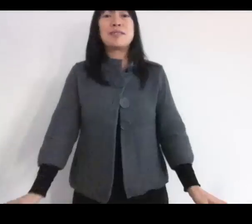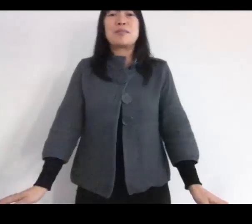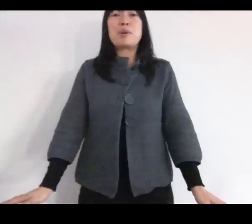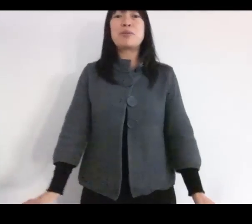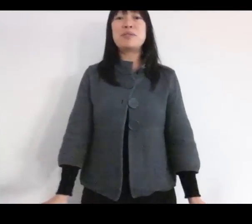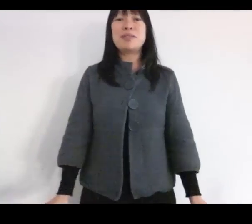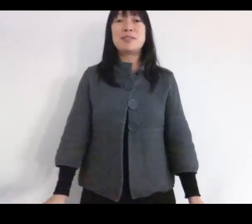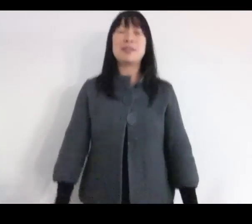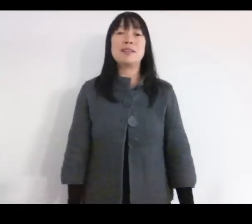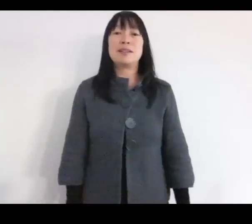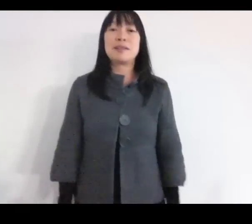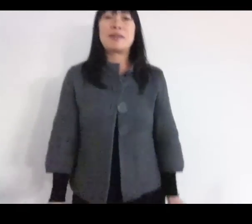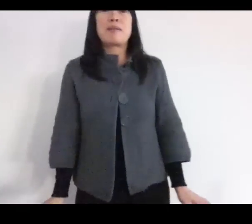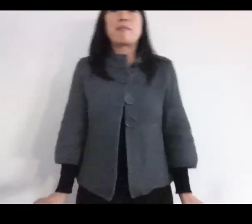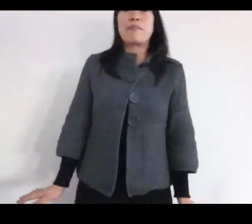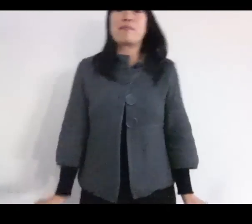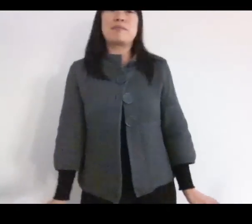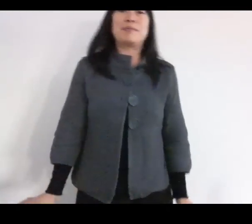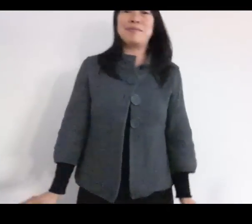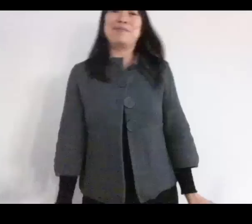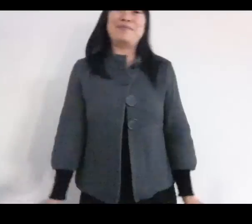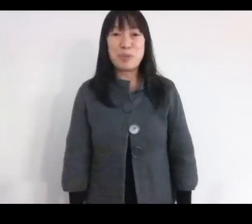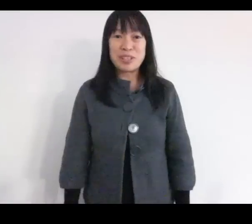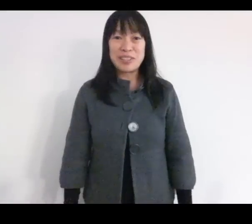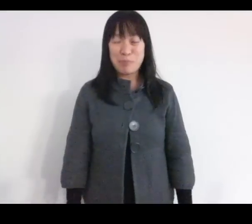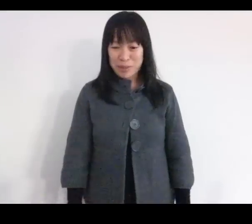PENGUIN - walking like a penguin.